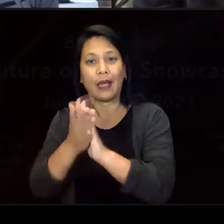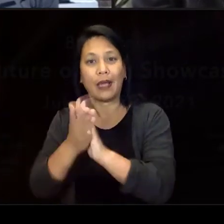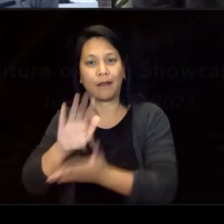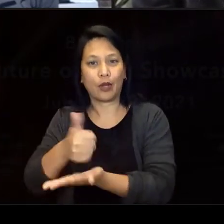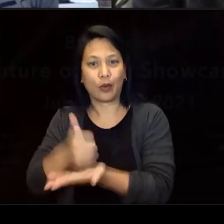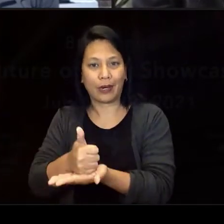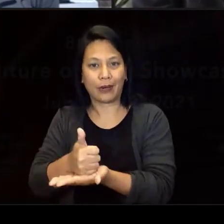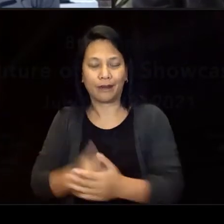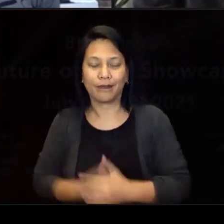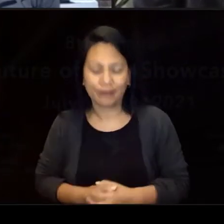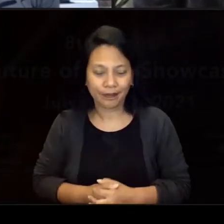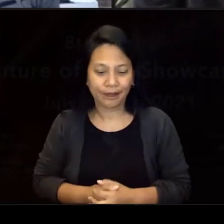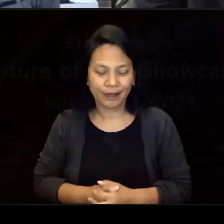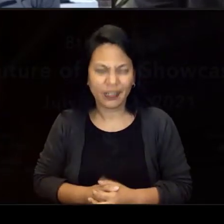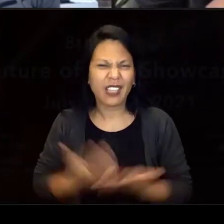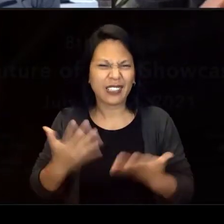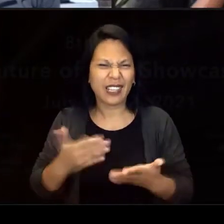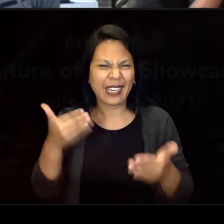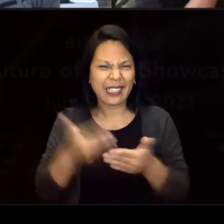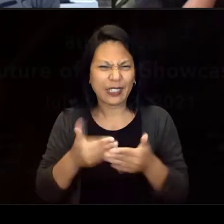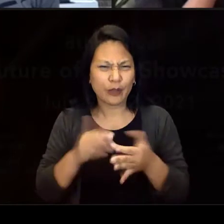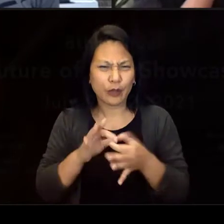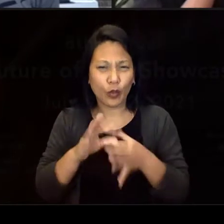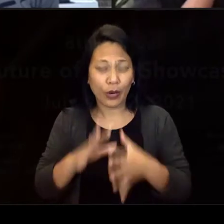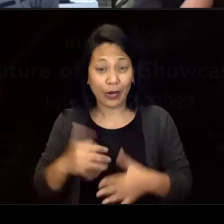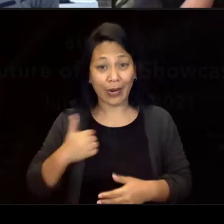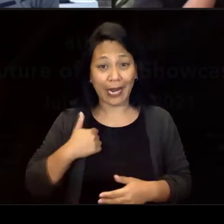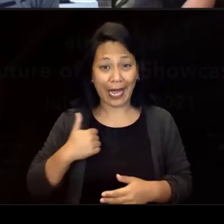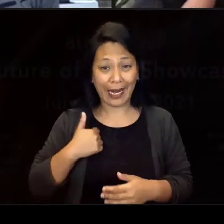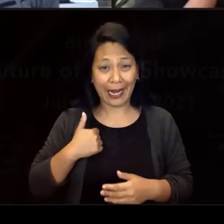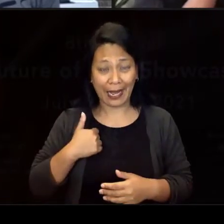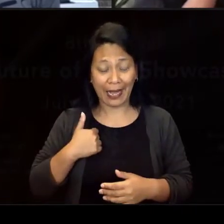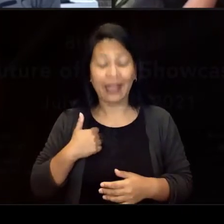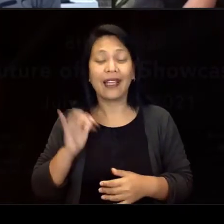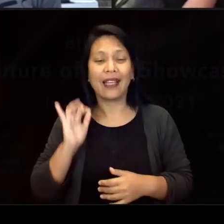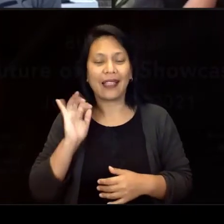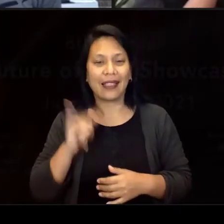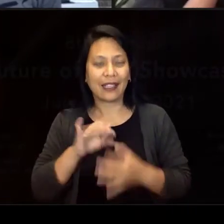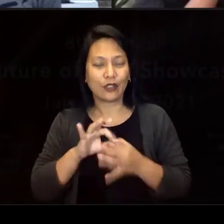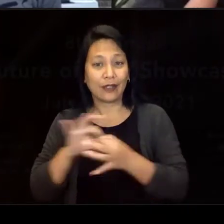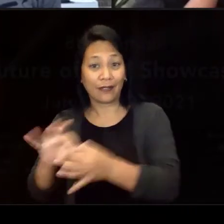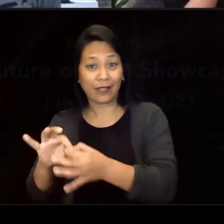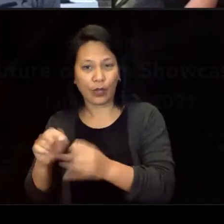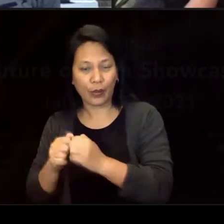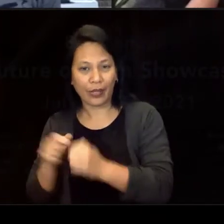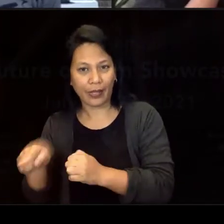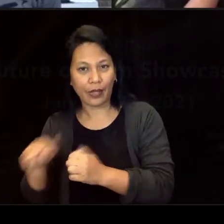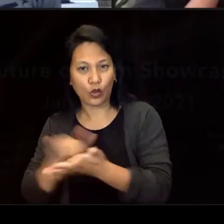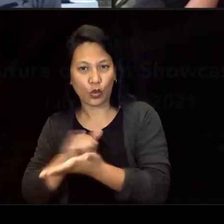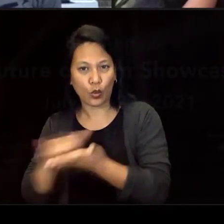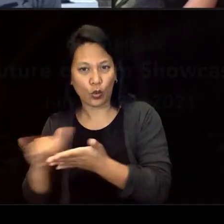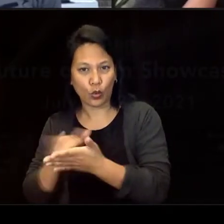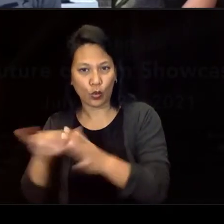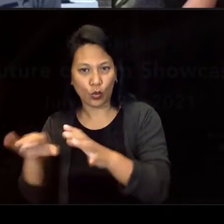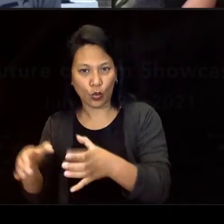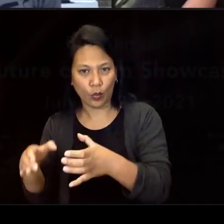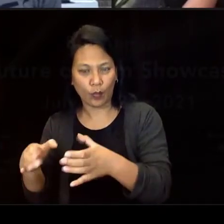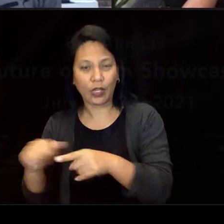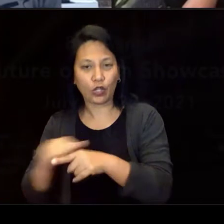So, Intimacy Coordinators, Canada, is affiliated with them and have trained through them and they will mentor you.